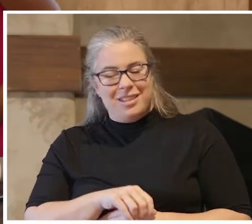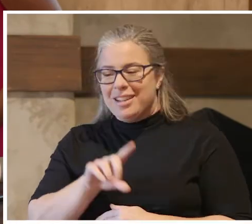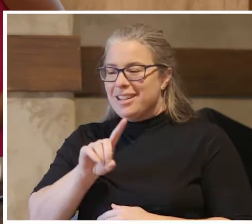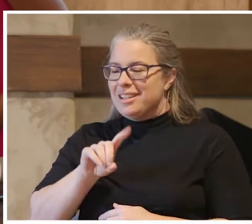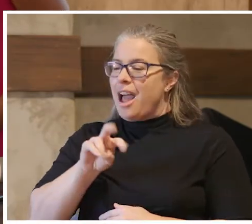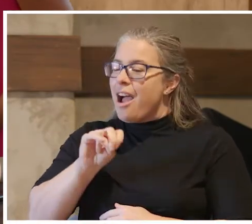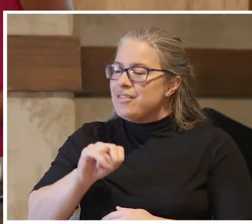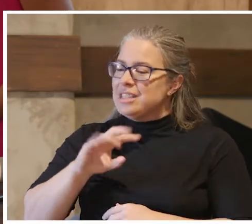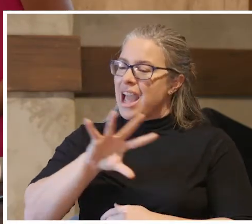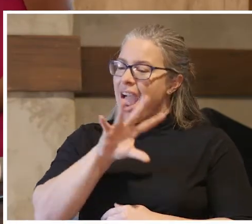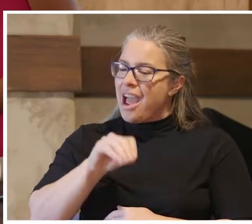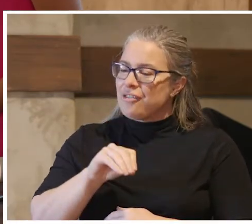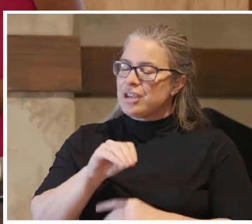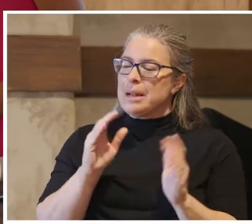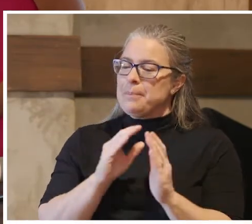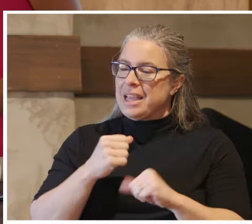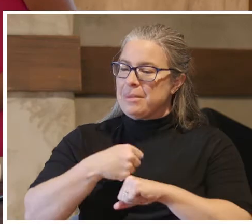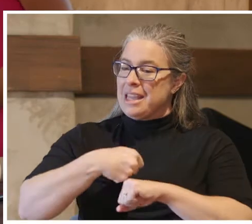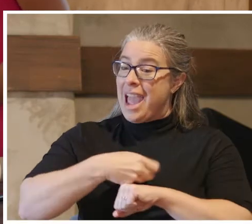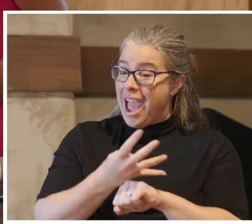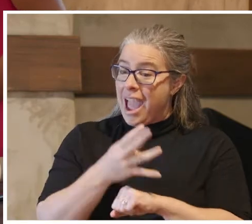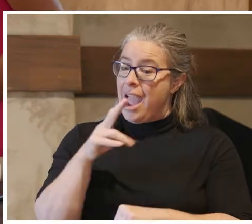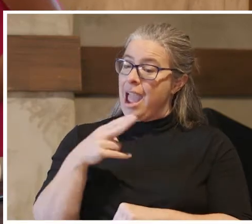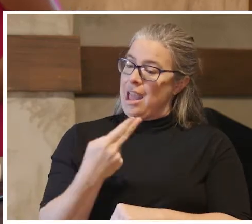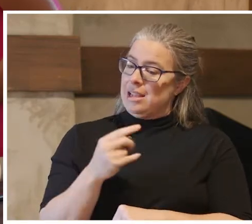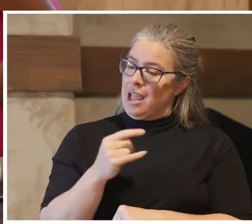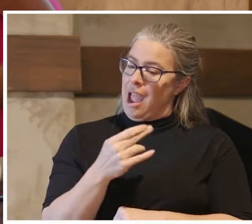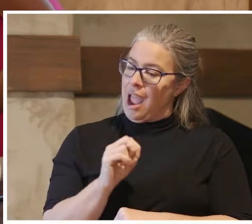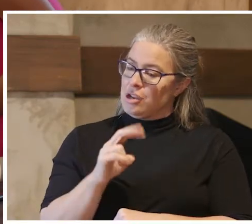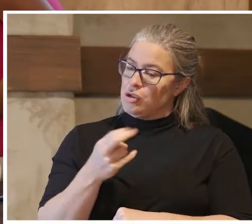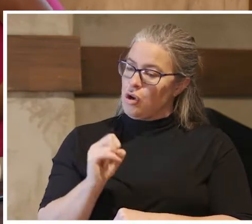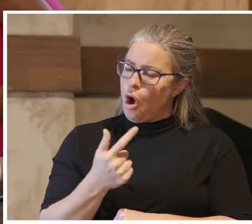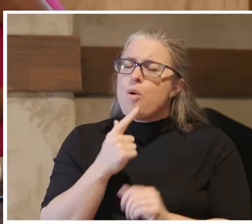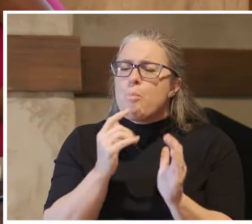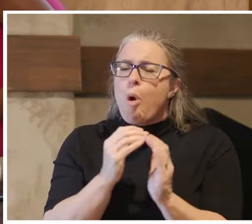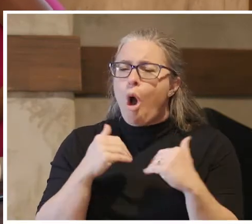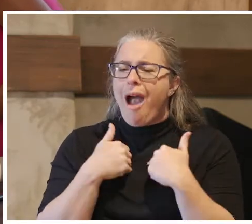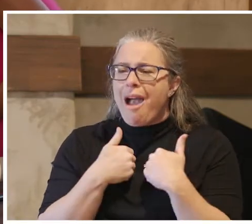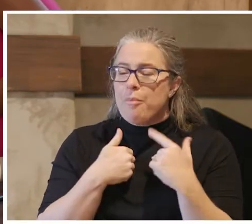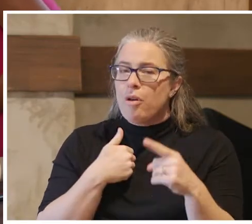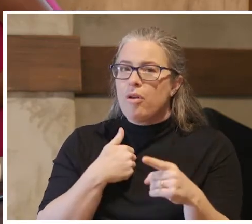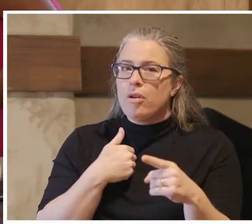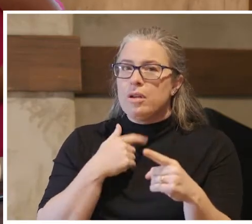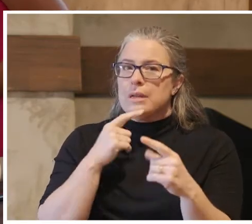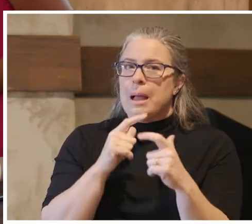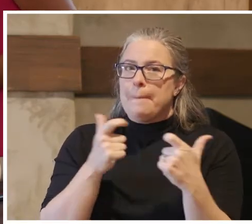Dove is an African pygmy hedgehog. So she is a small animal with some big spines